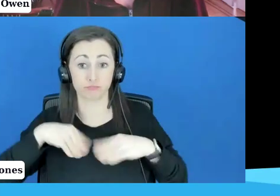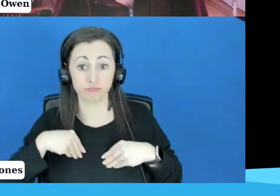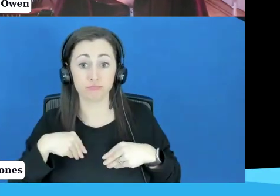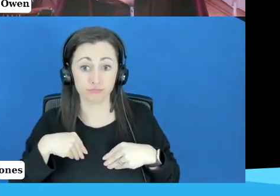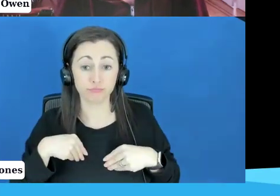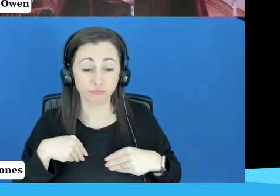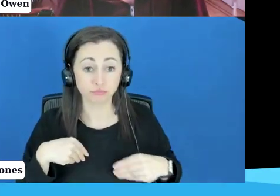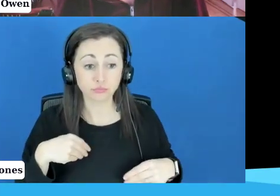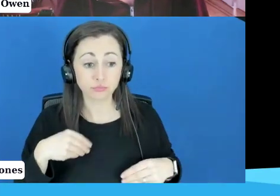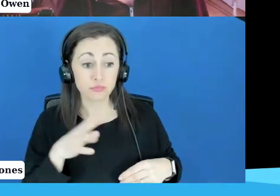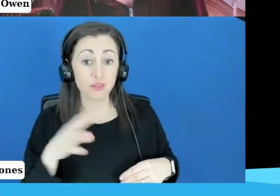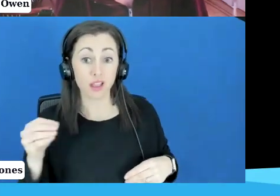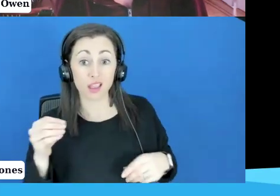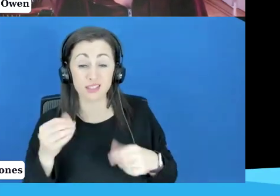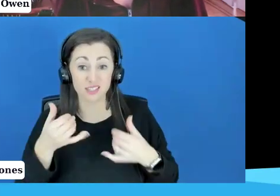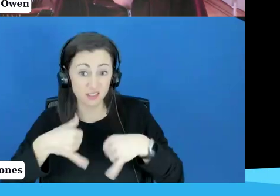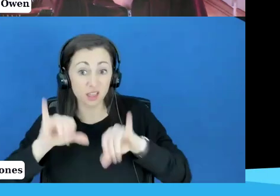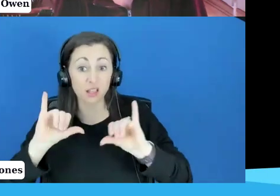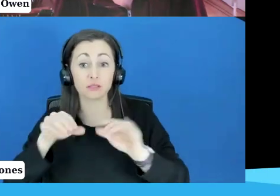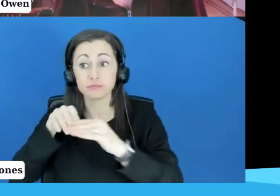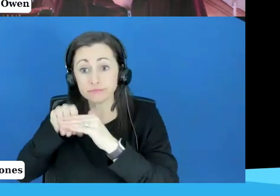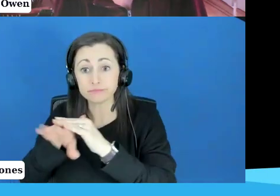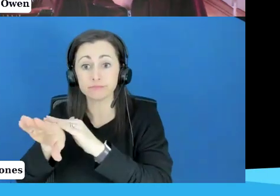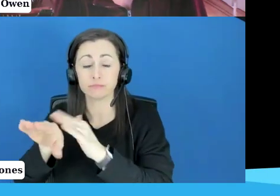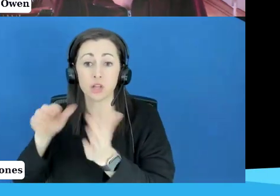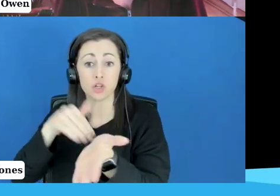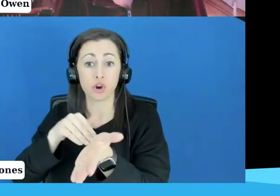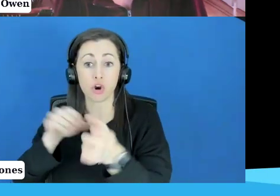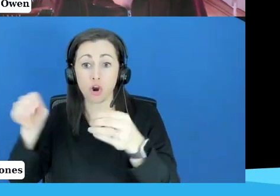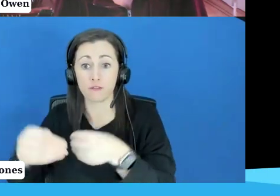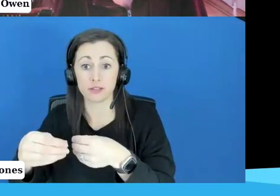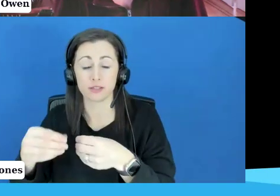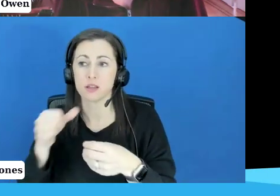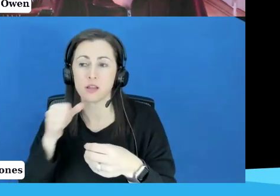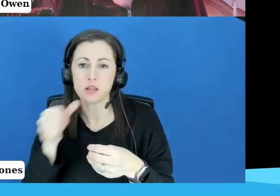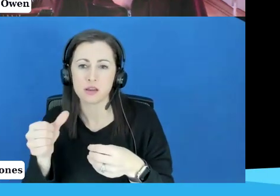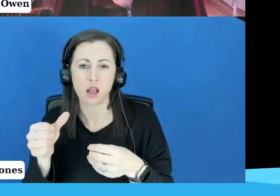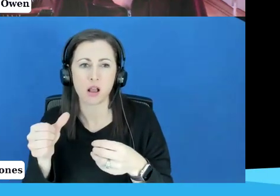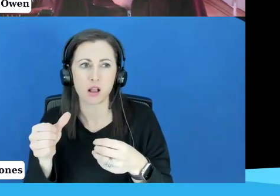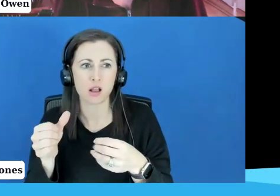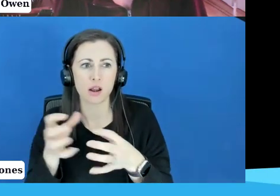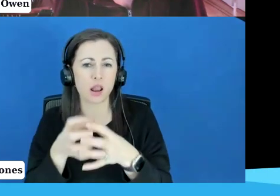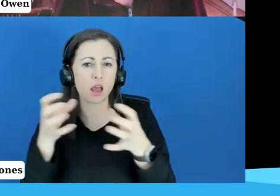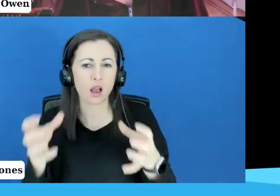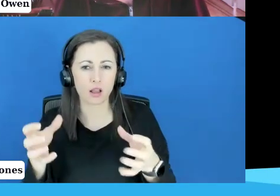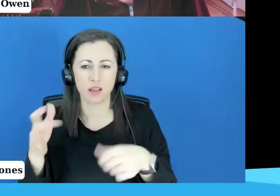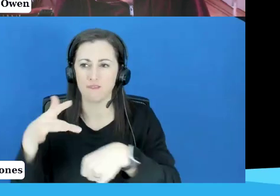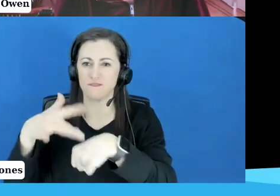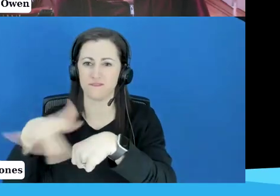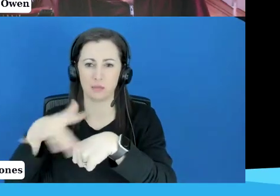Even then, going into that doctor's office, there wasn't a lot of things available and accessible to me,